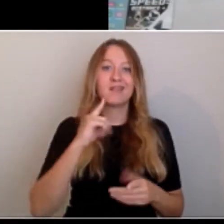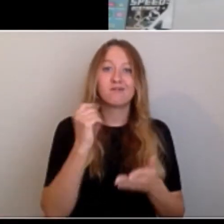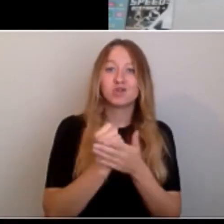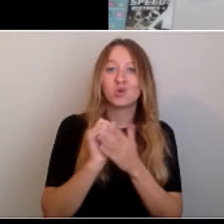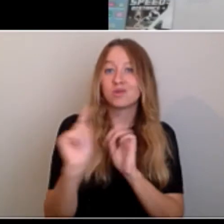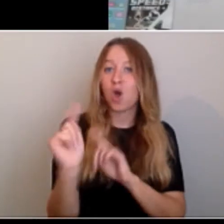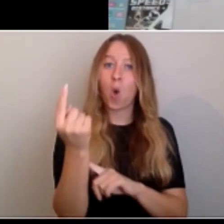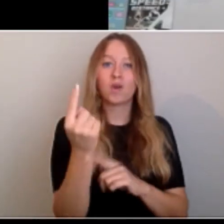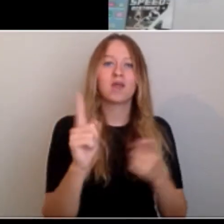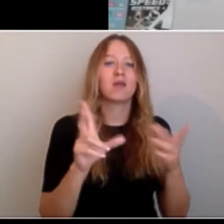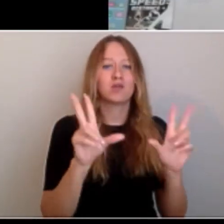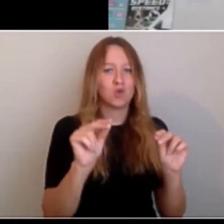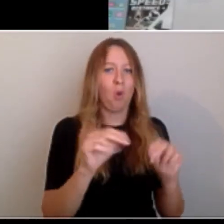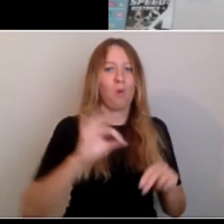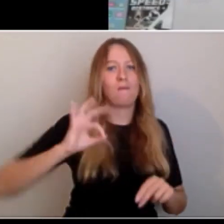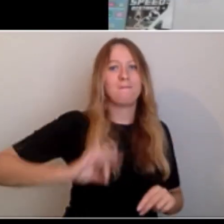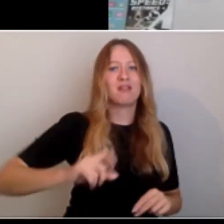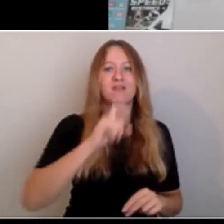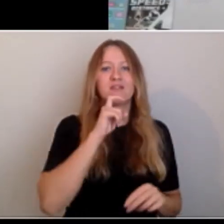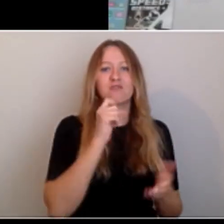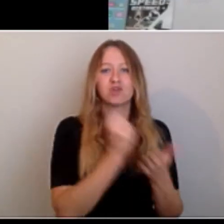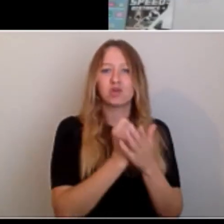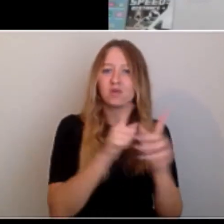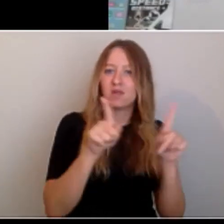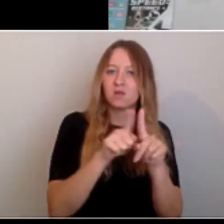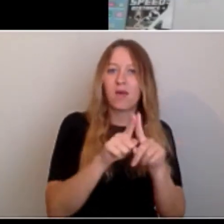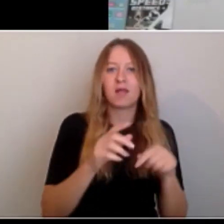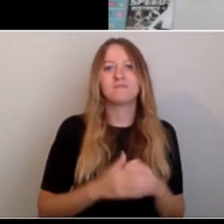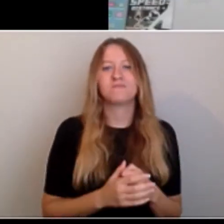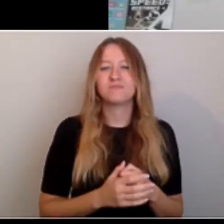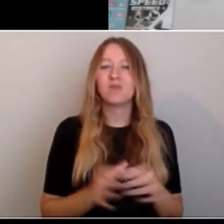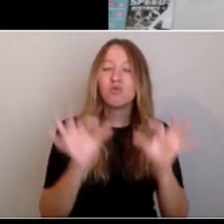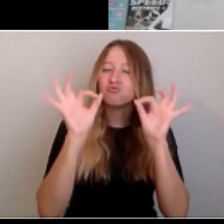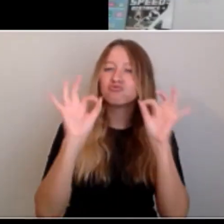as well. So, great resource and check it out!